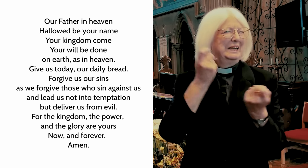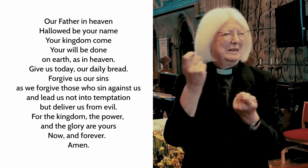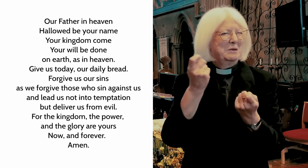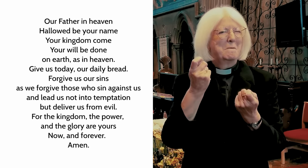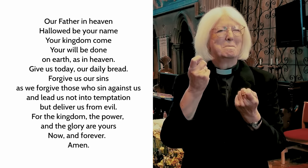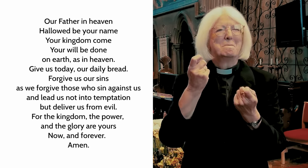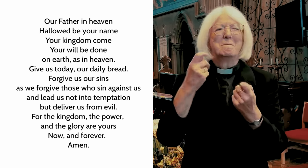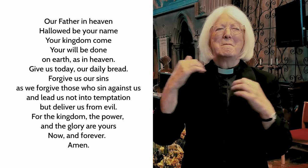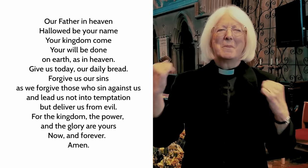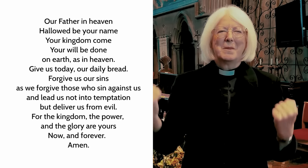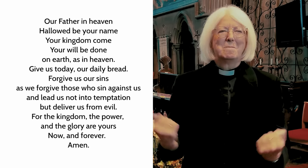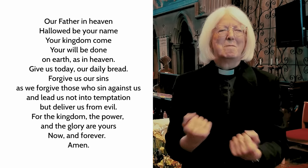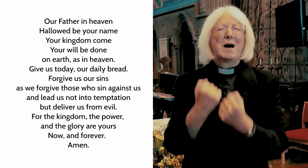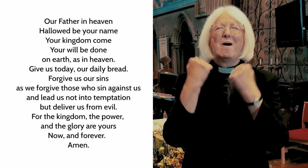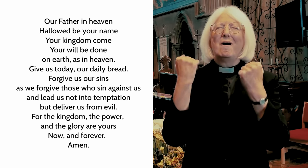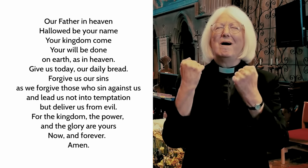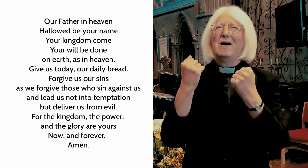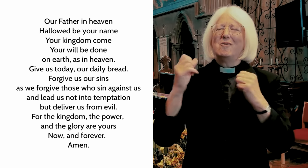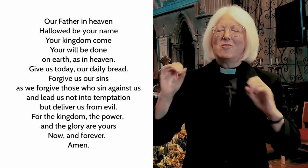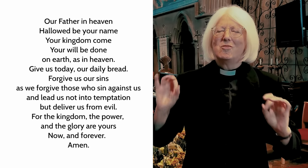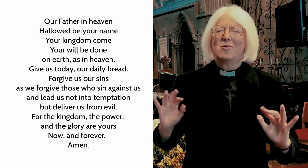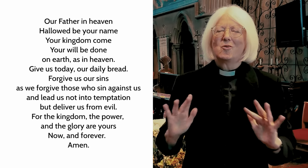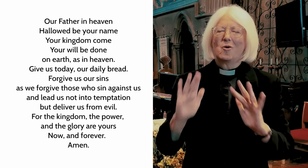the power and the glory are yours